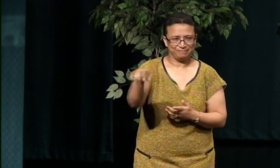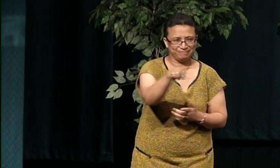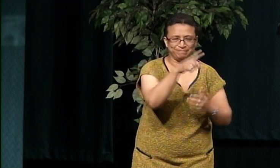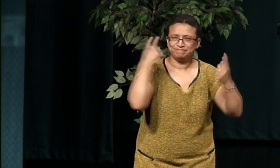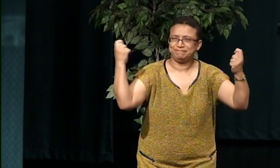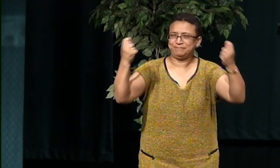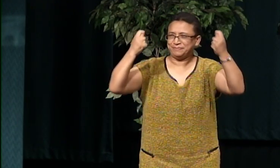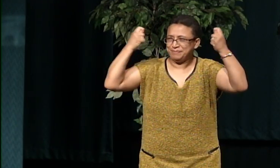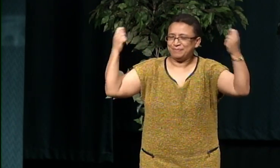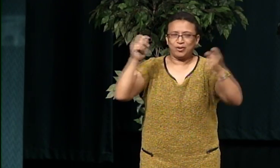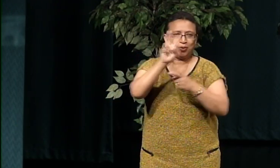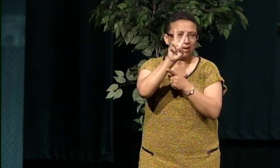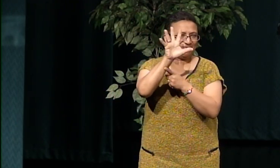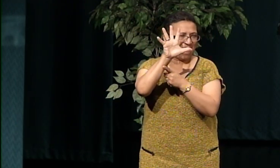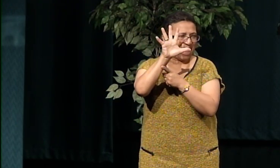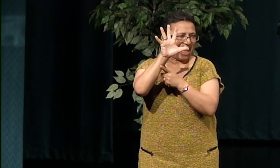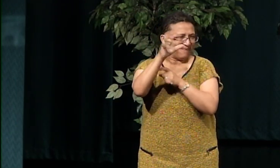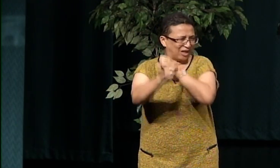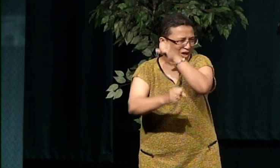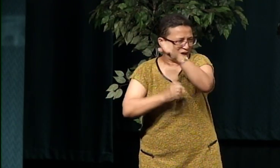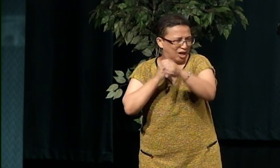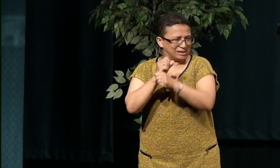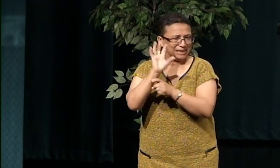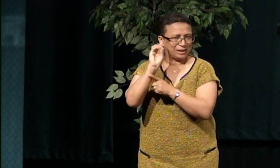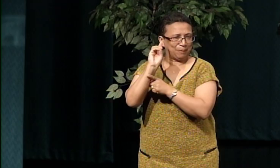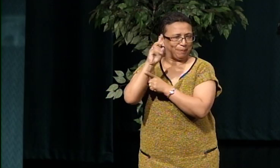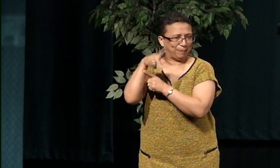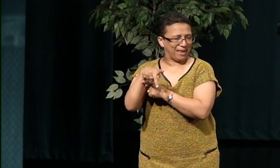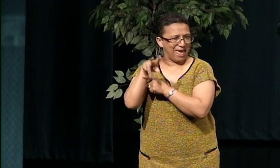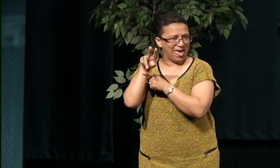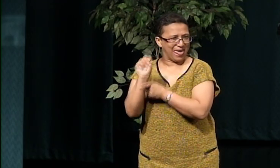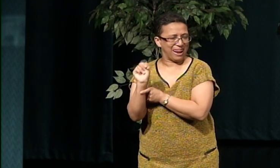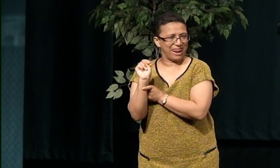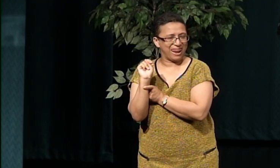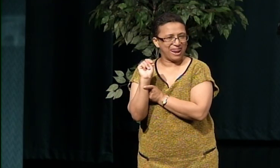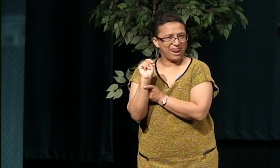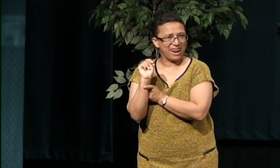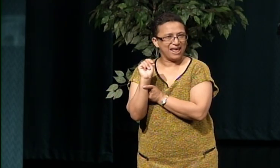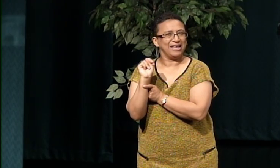Here we are in the 25th anniversary